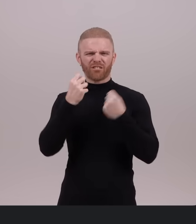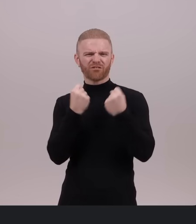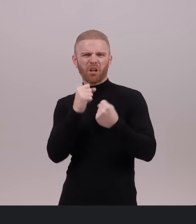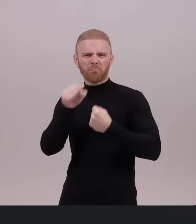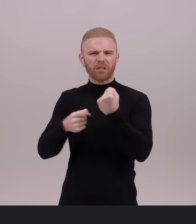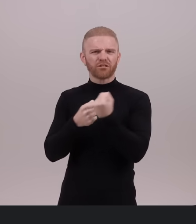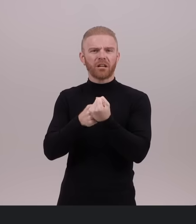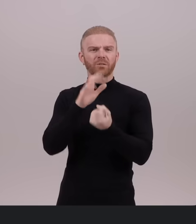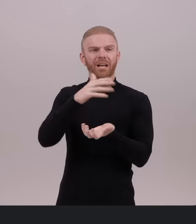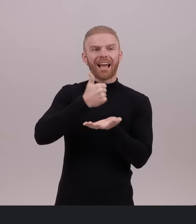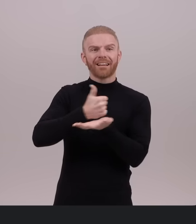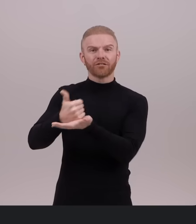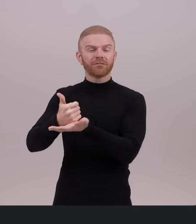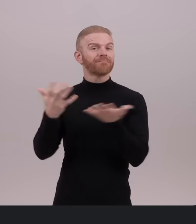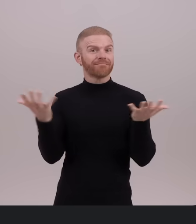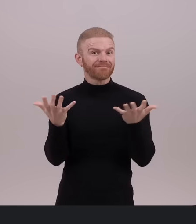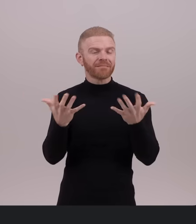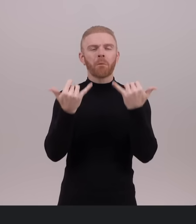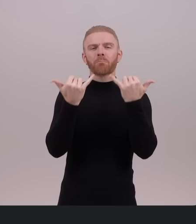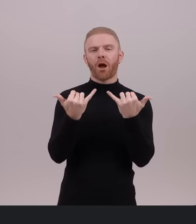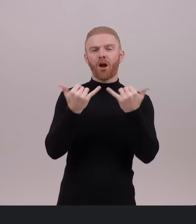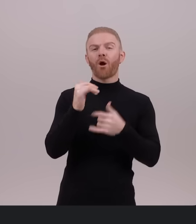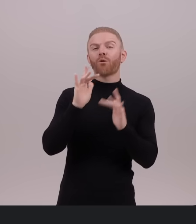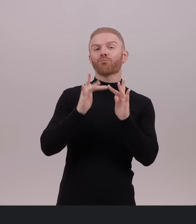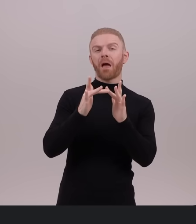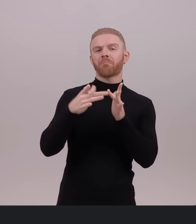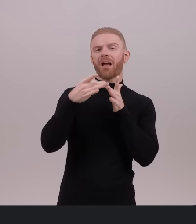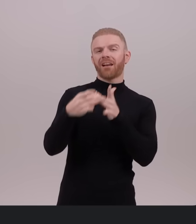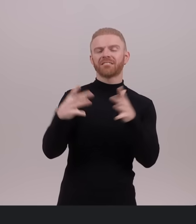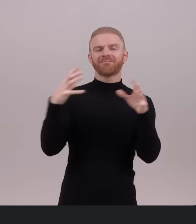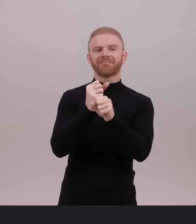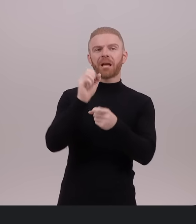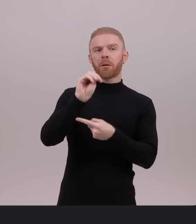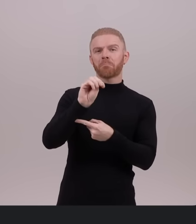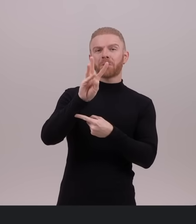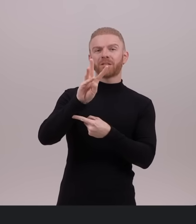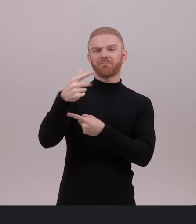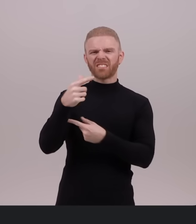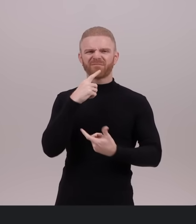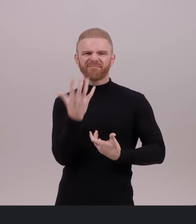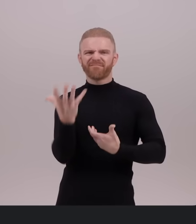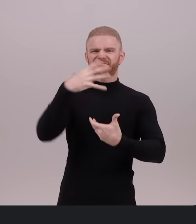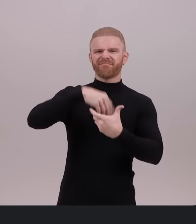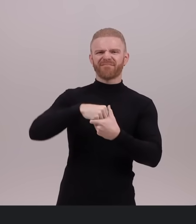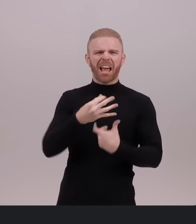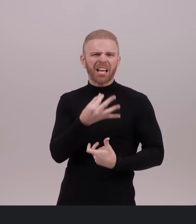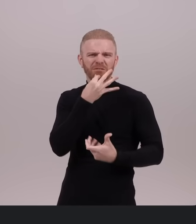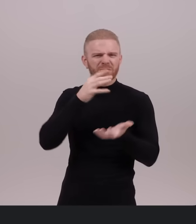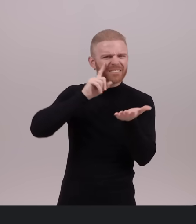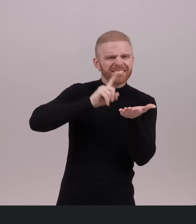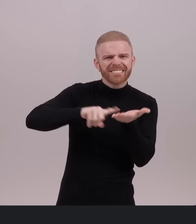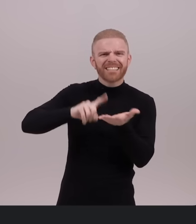Modern Web Guidance, a comprehensive and expert-vetted set of skills providing AI agents